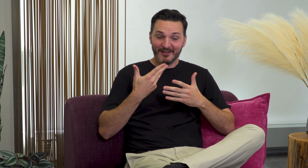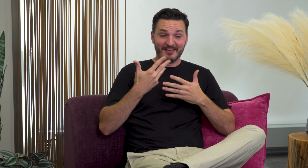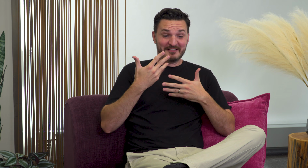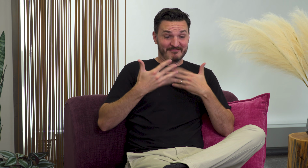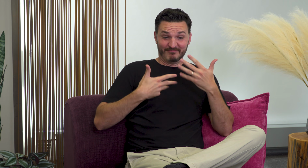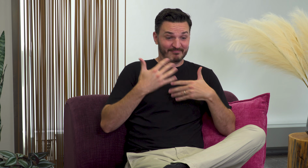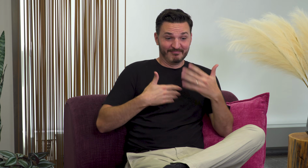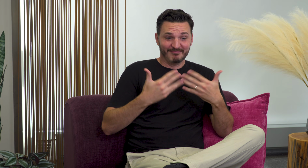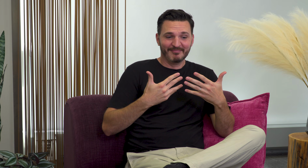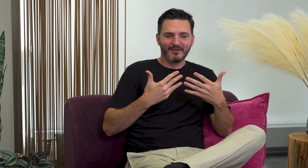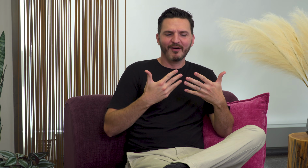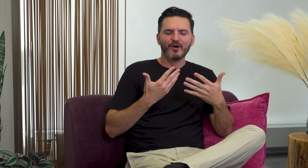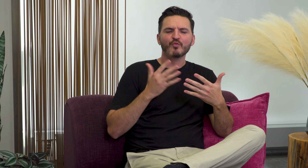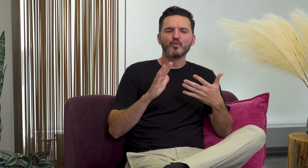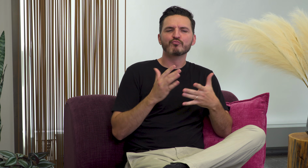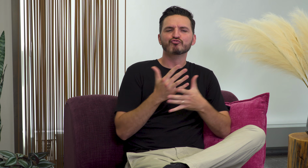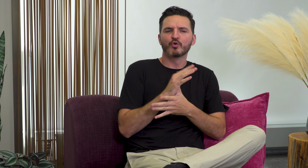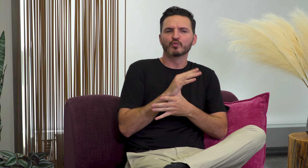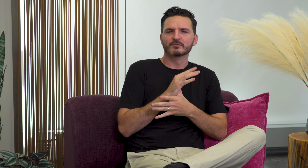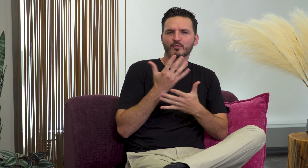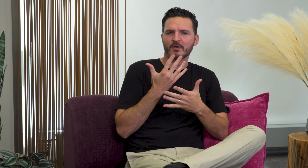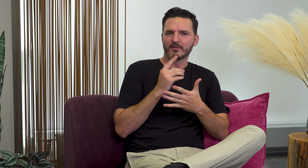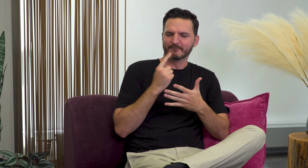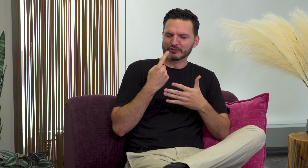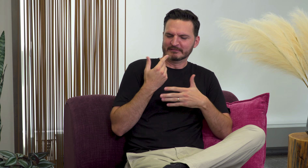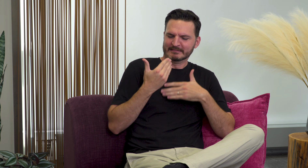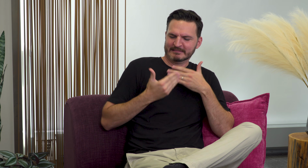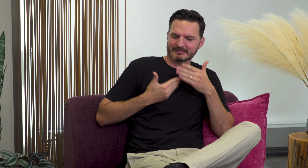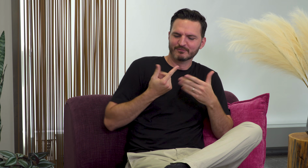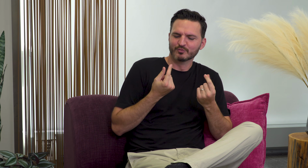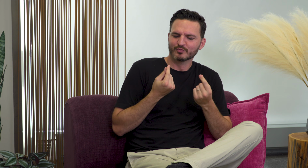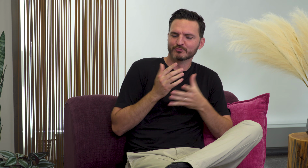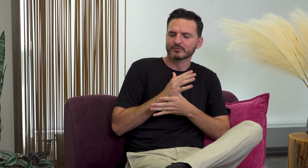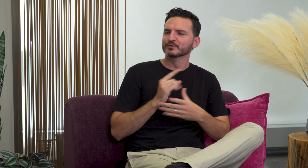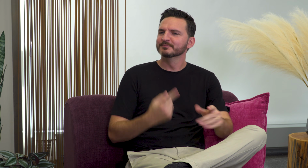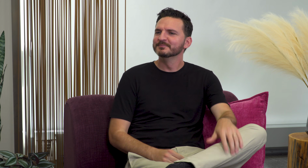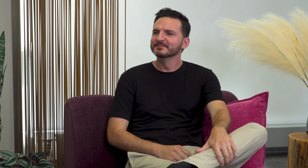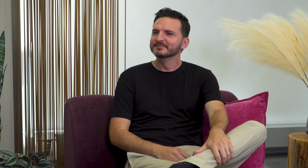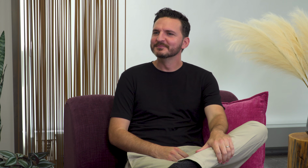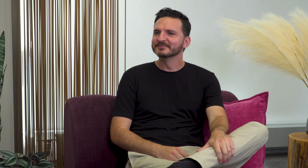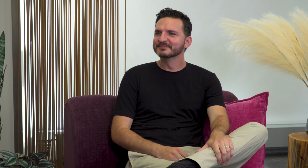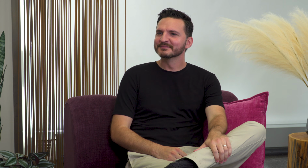Blake: You've just started. What are your priorities in the early days of your time here at RIT/NTID?